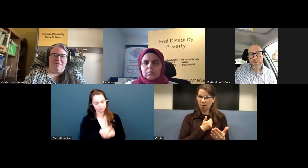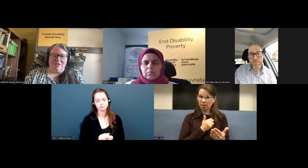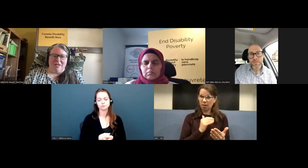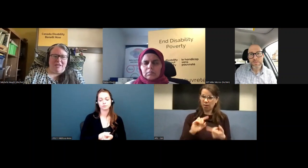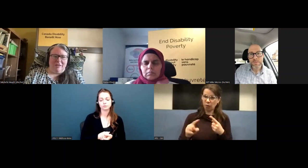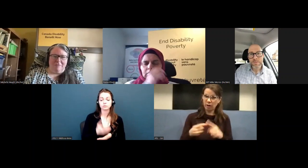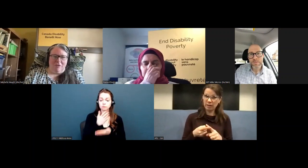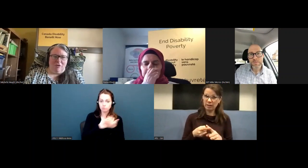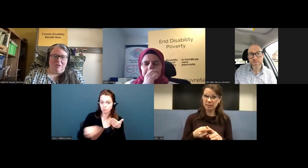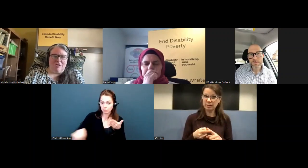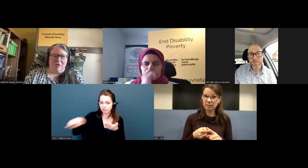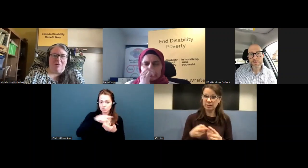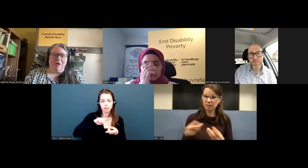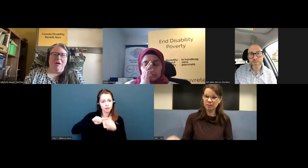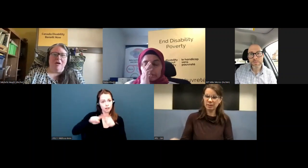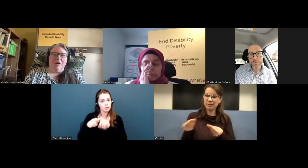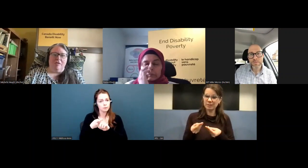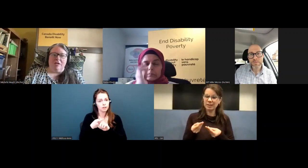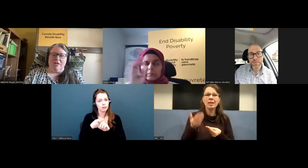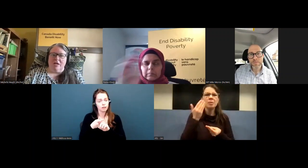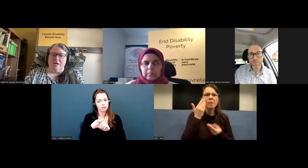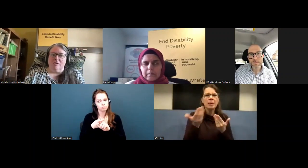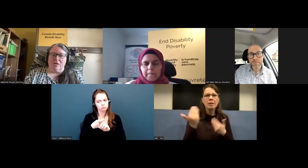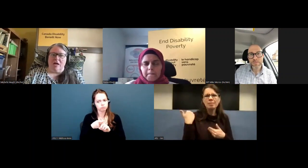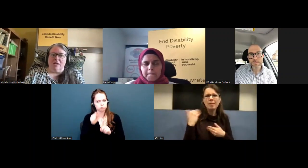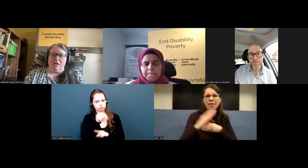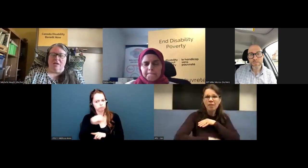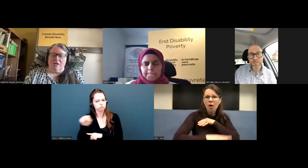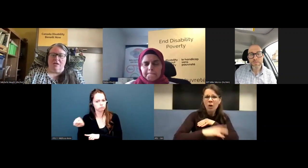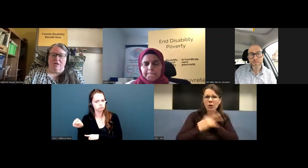SEEN IN THE FALL AND SO ON, HAVE CONTINUED.